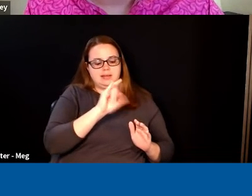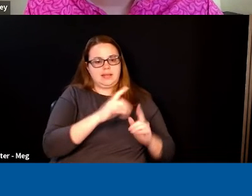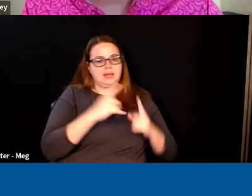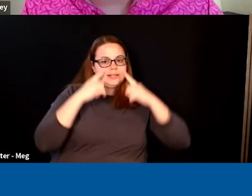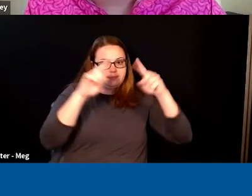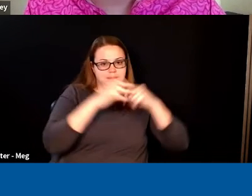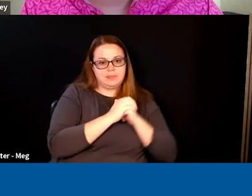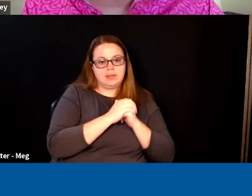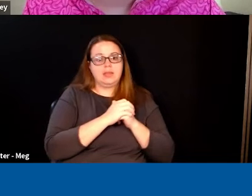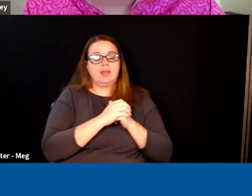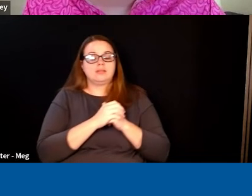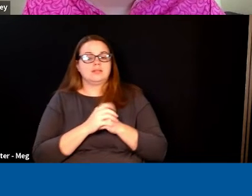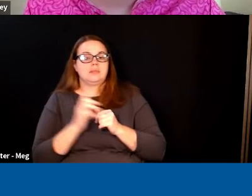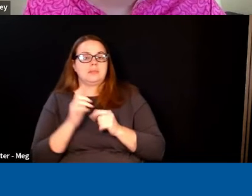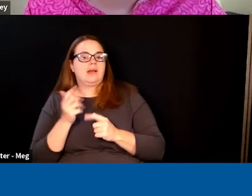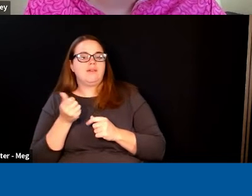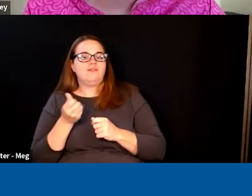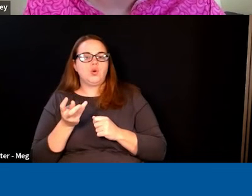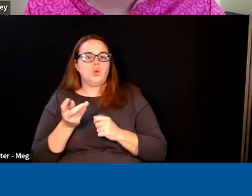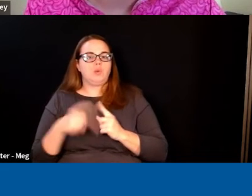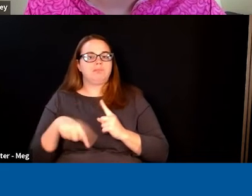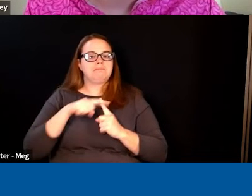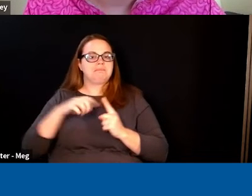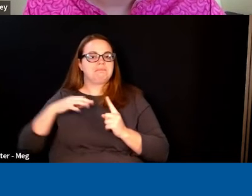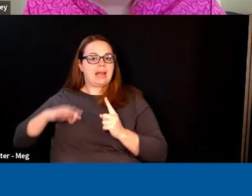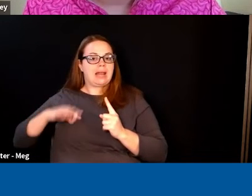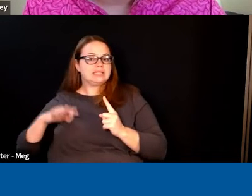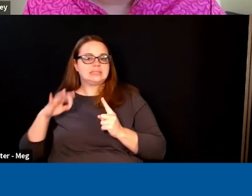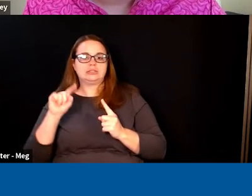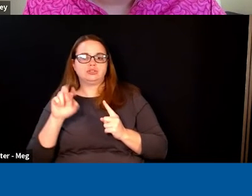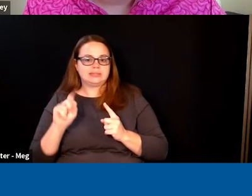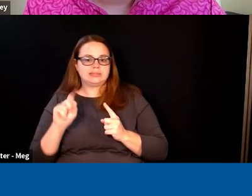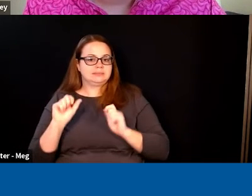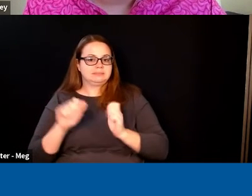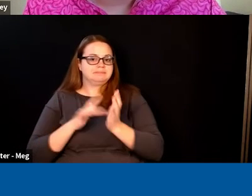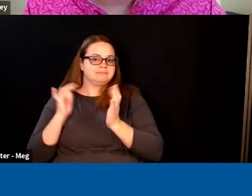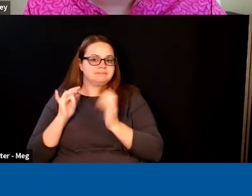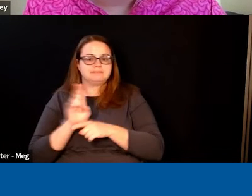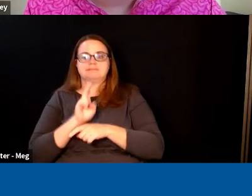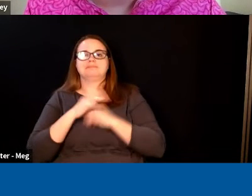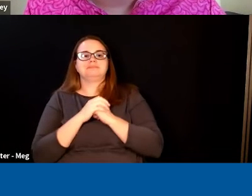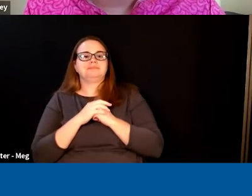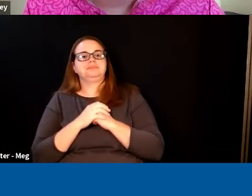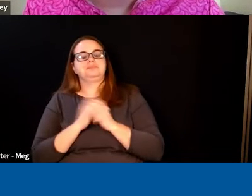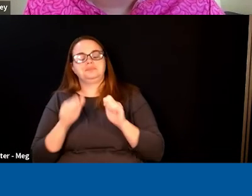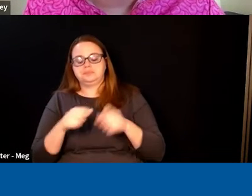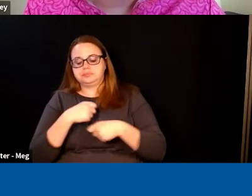Some fancy tricks here, I'm gonna kind of blow through a little bit quickly. You can create utility classes,